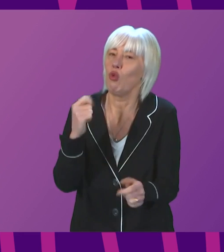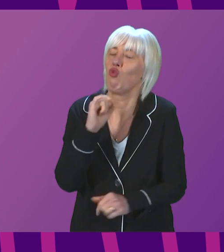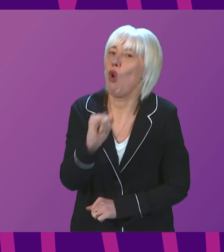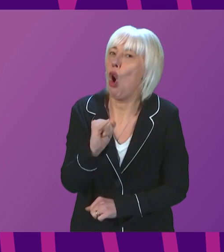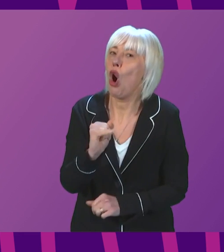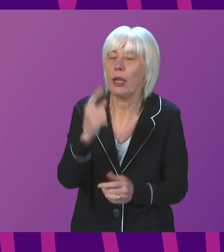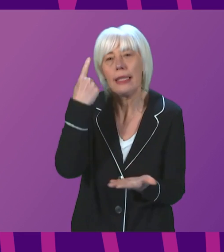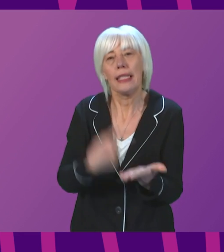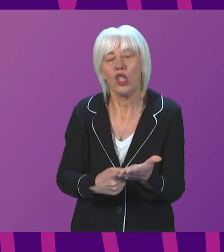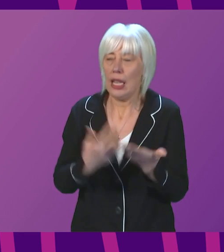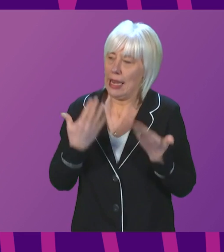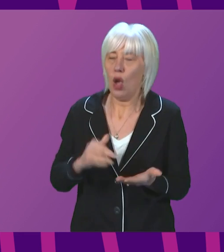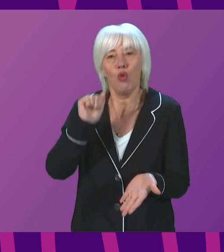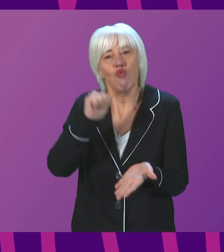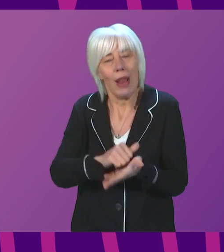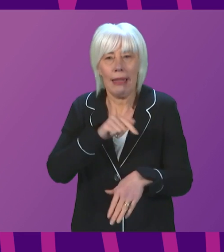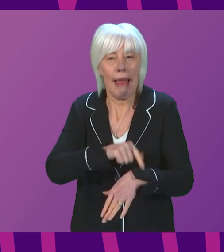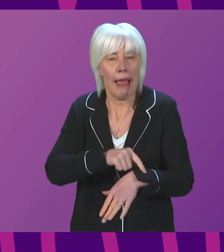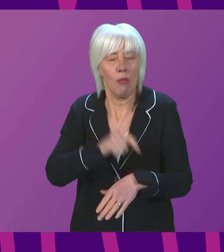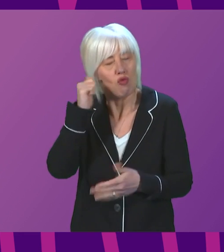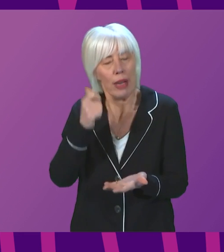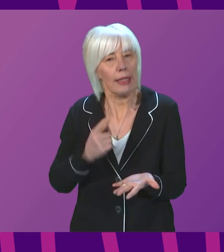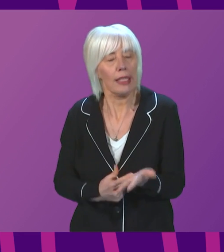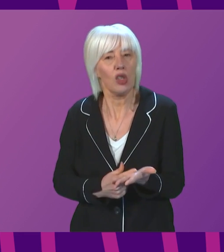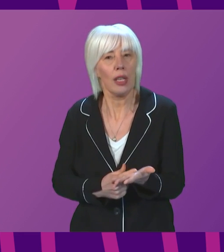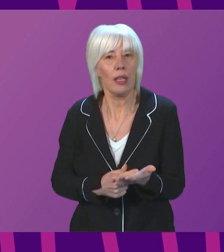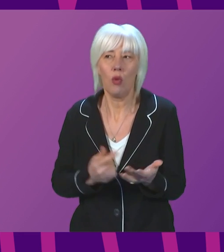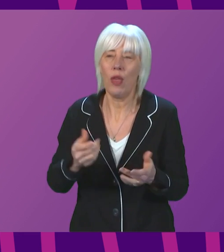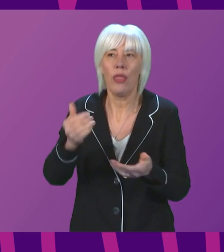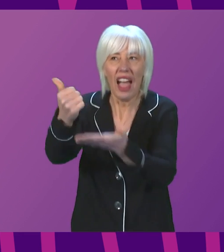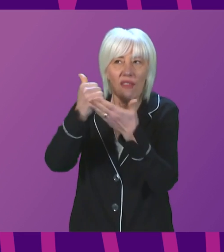We are doing it now at the right time and in line with advice, and that marks the responsibility